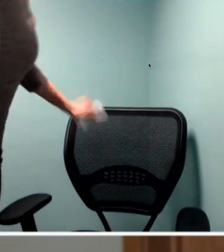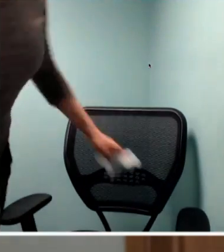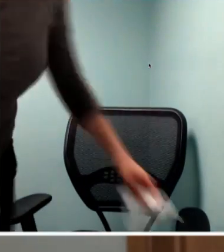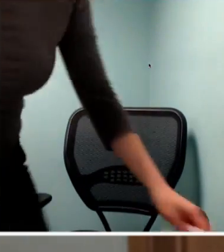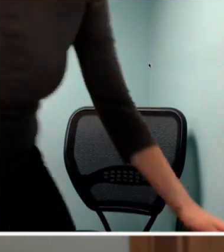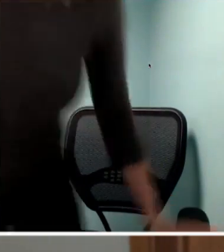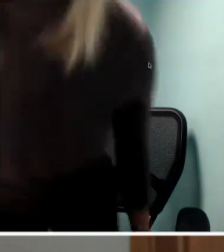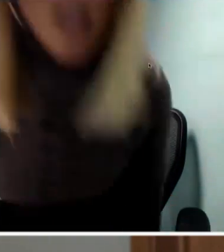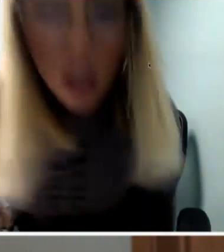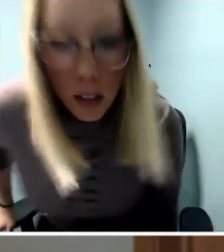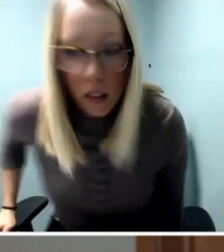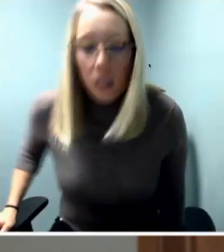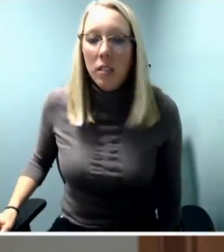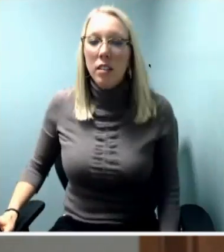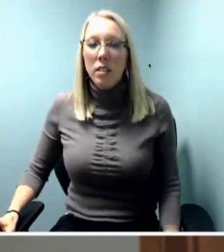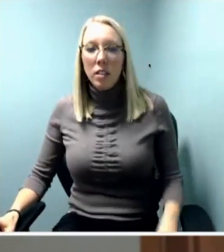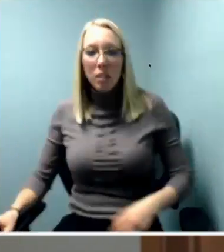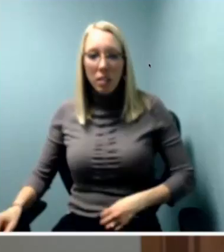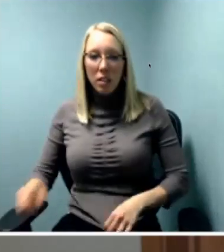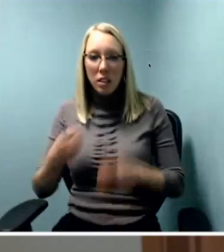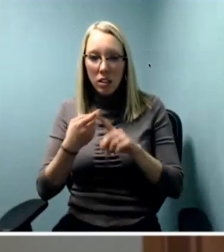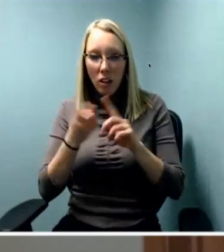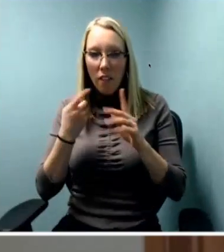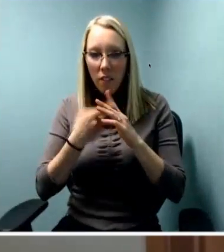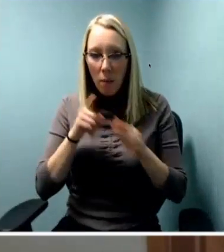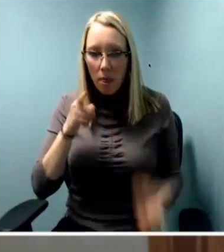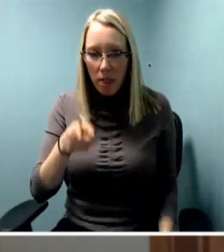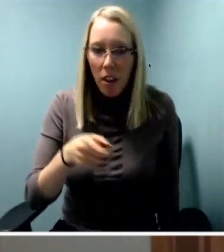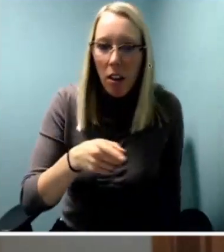that what we were doing was really dance, and not just therapy.